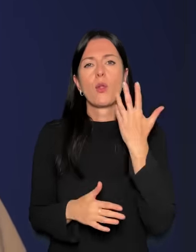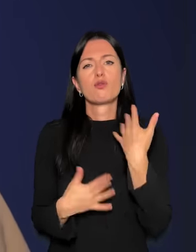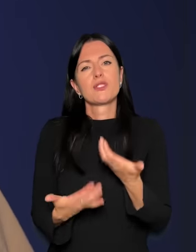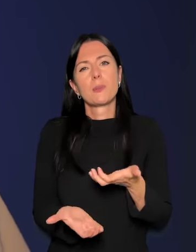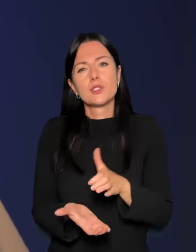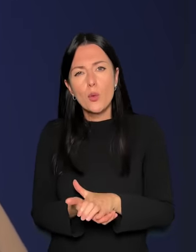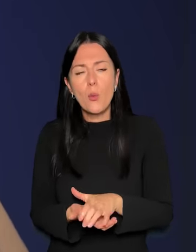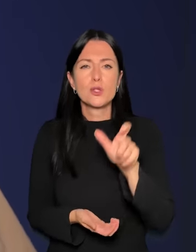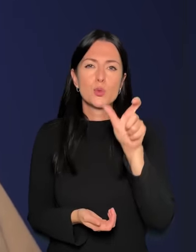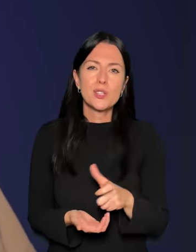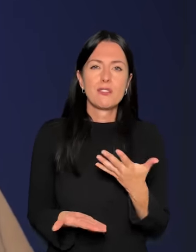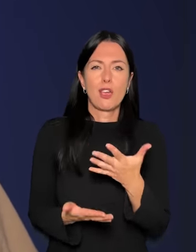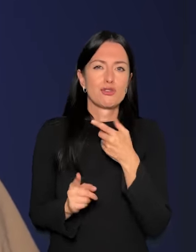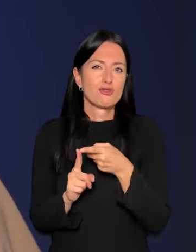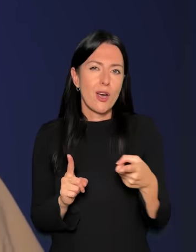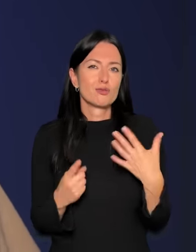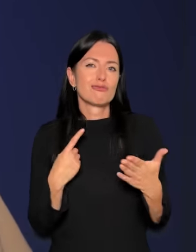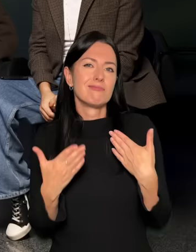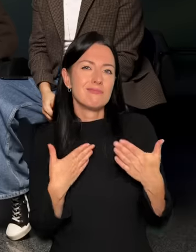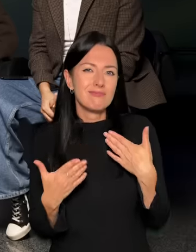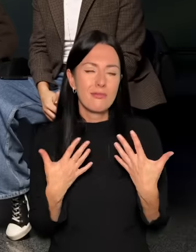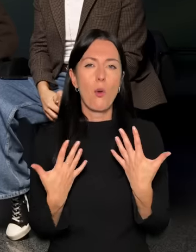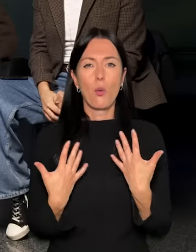Only when I've gotten to know someone, chatted for a while,